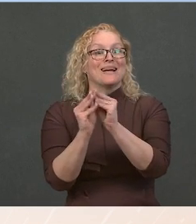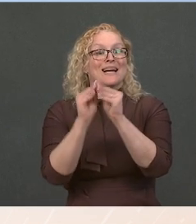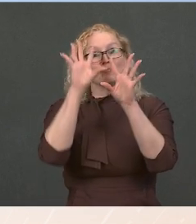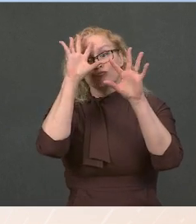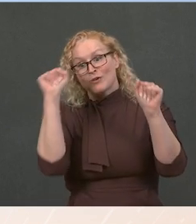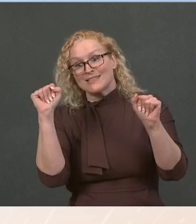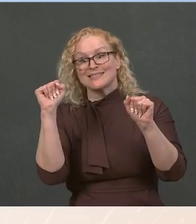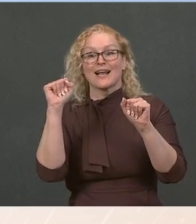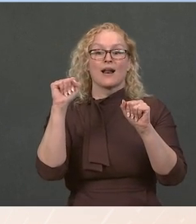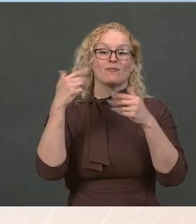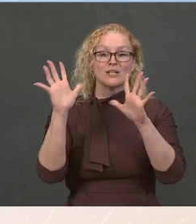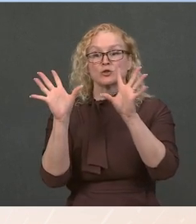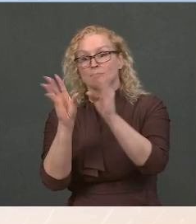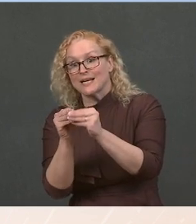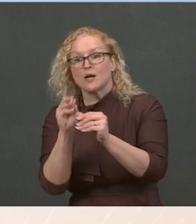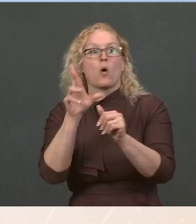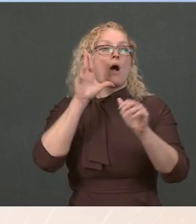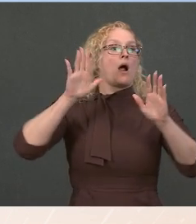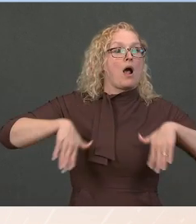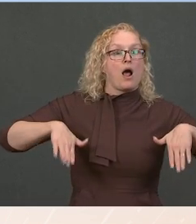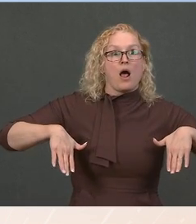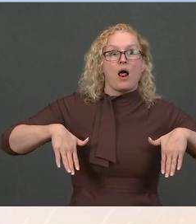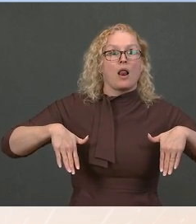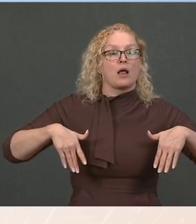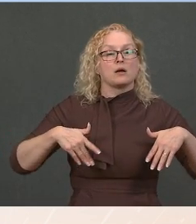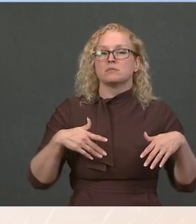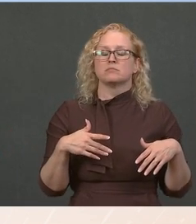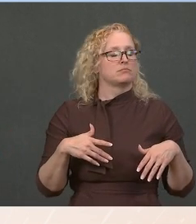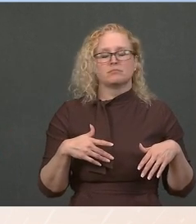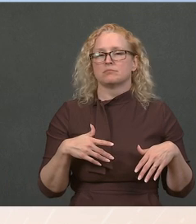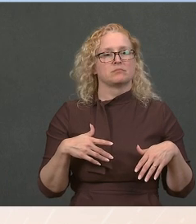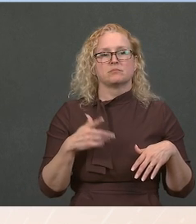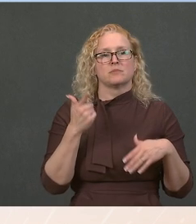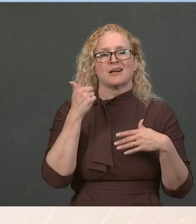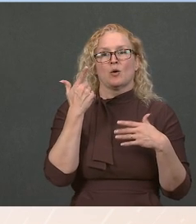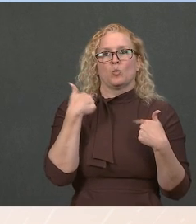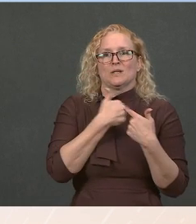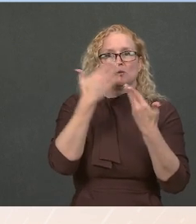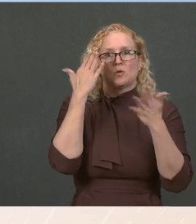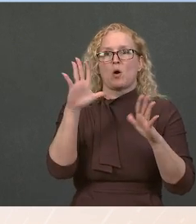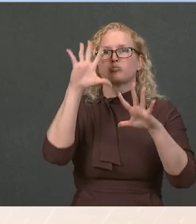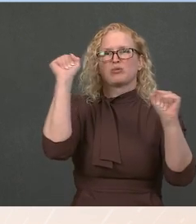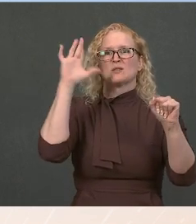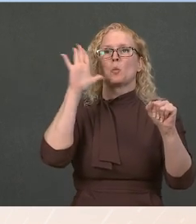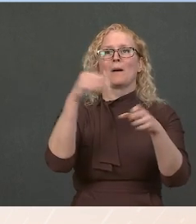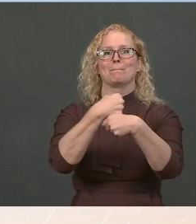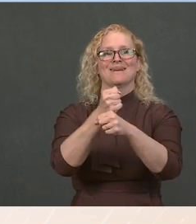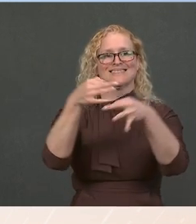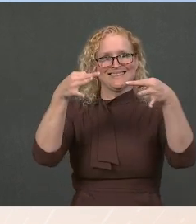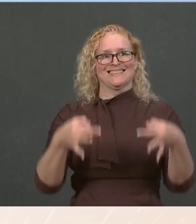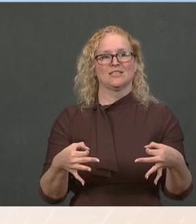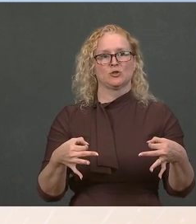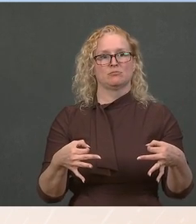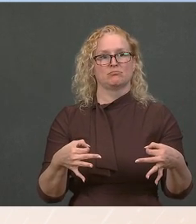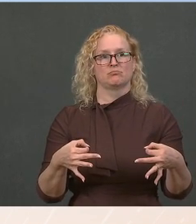As the President said this week, he expects to make a decision. He said this just the other day on Tuesday when he was in Scotland during his press conference.